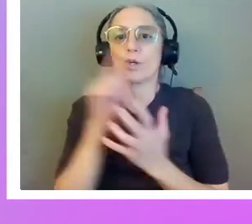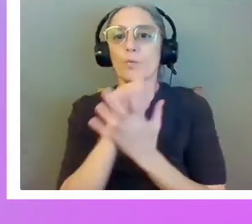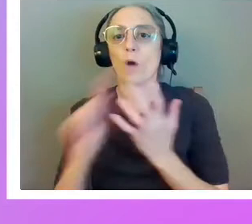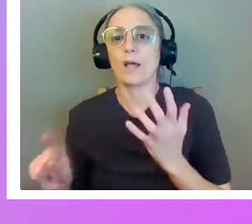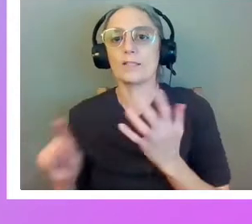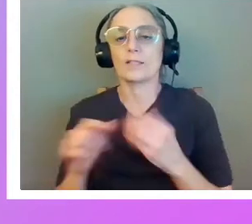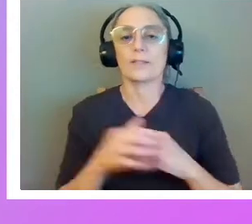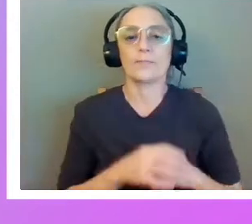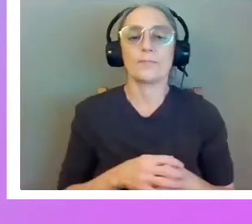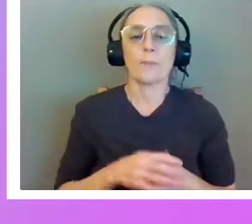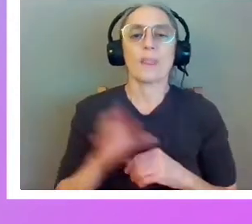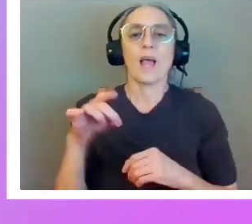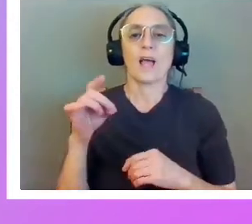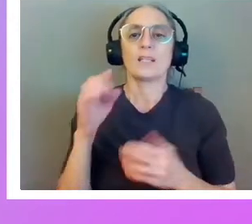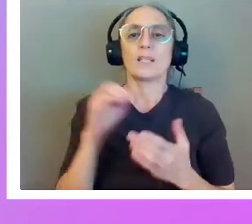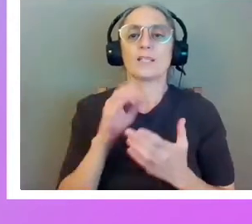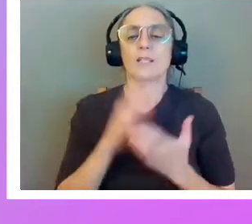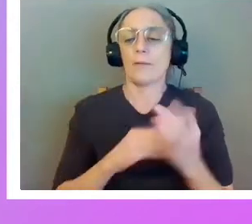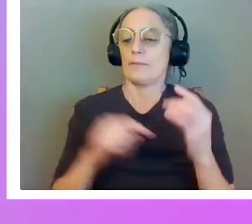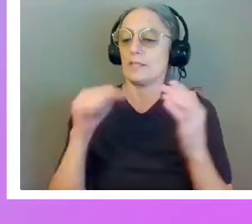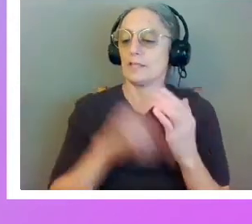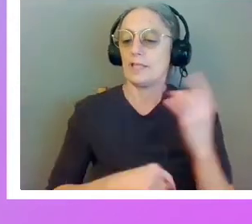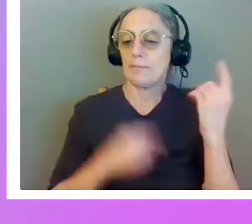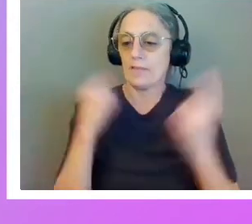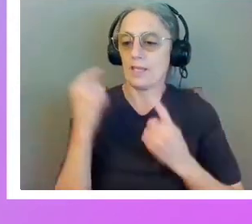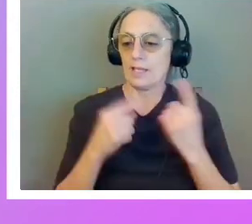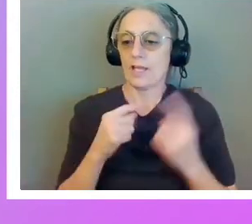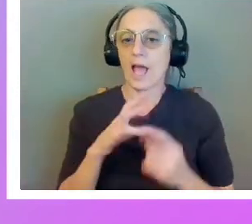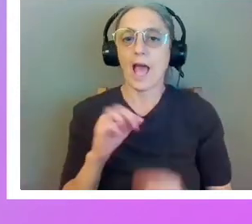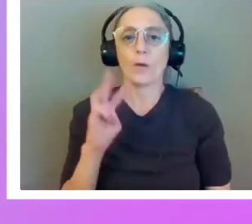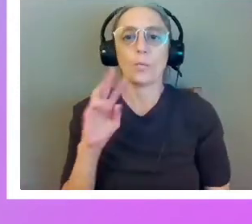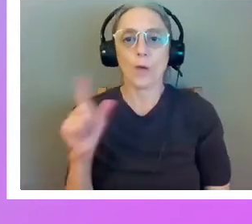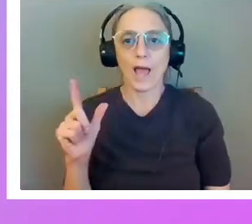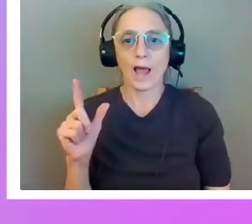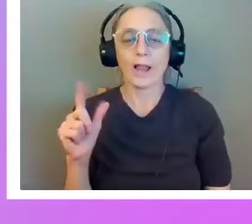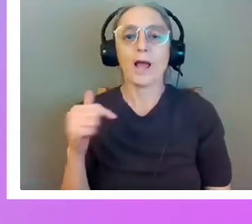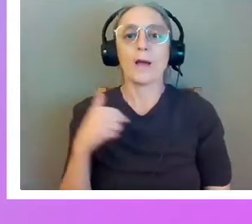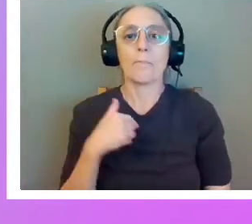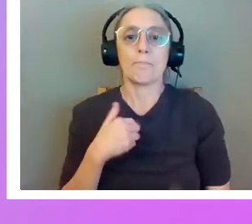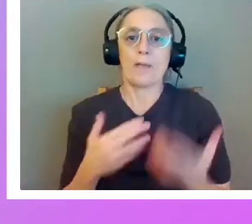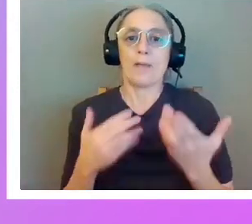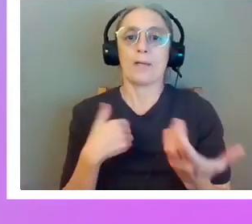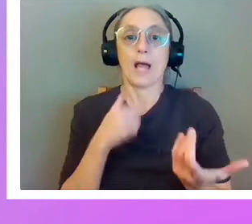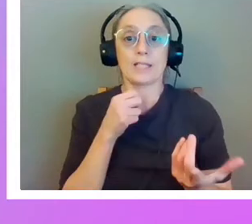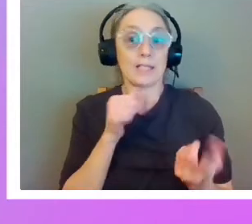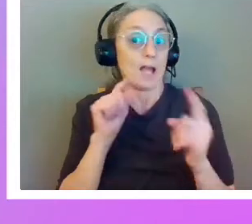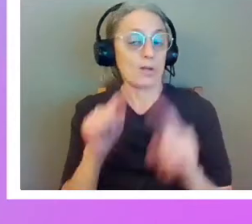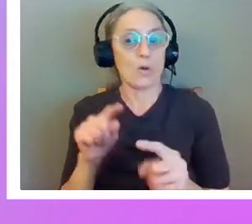I did some deep thinking and well I may not have gone to design school.